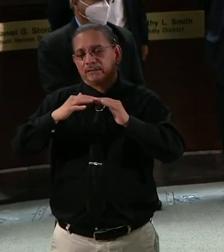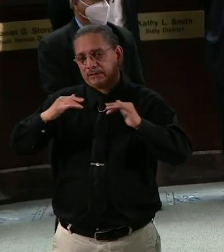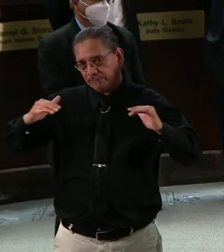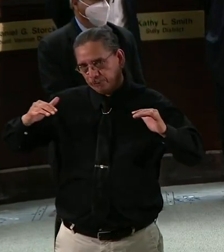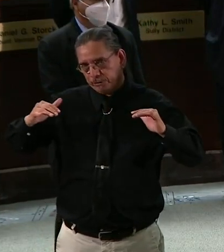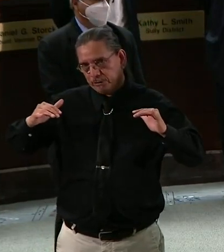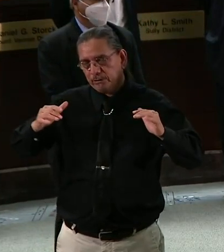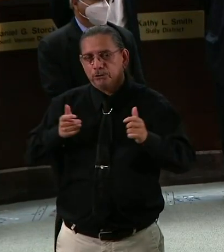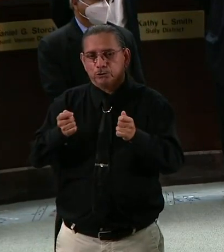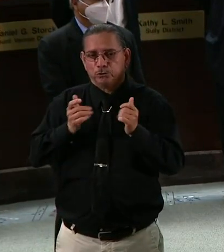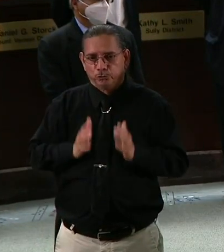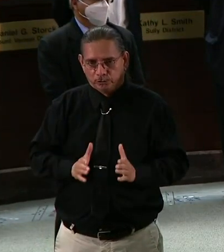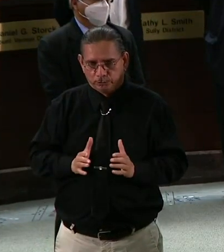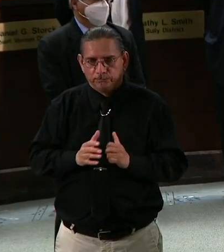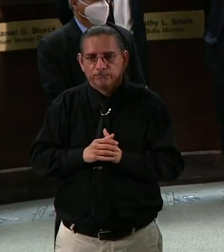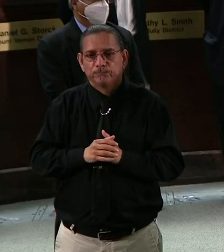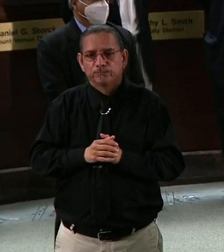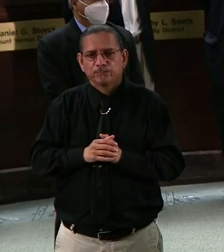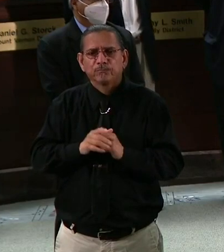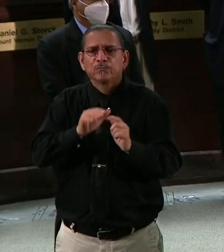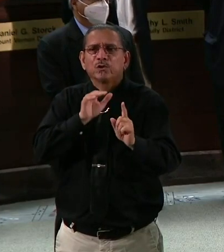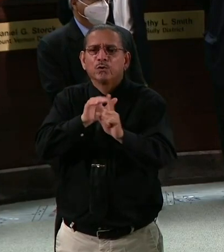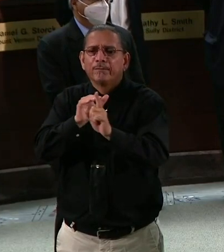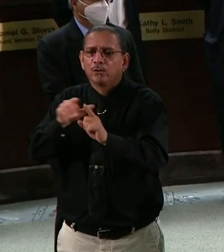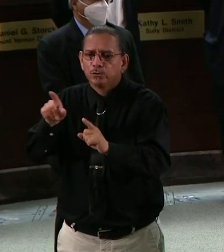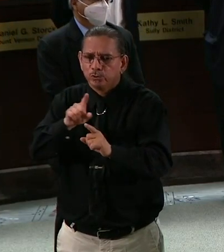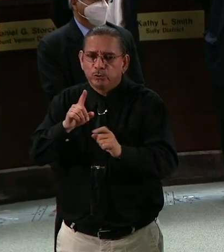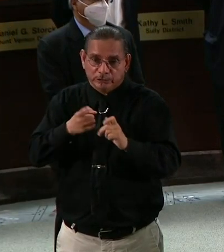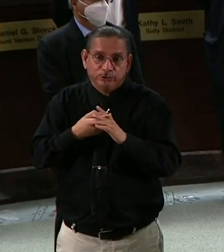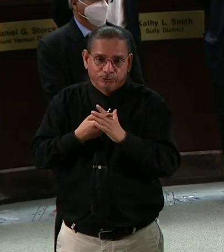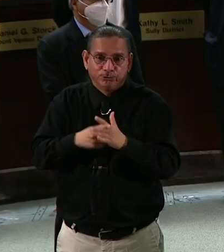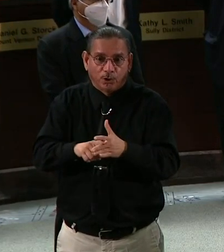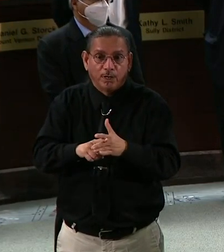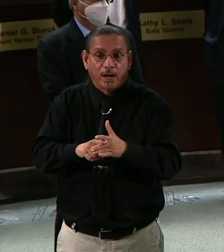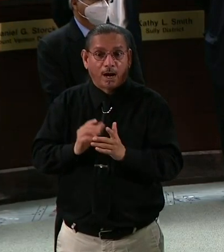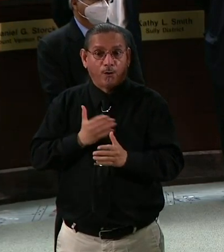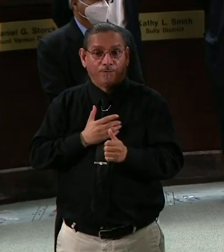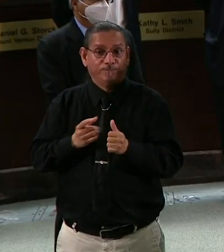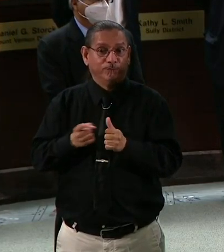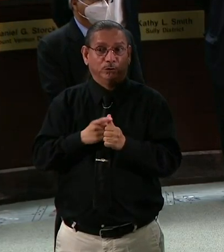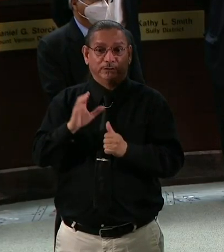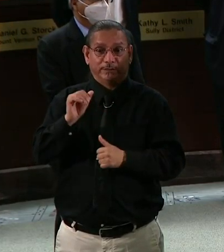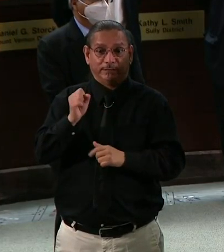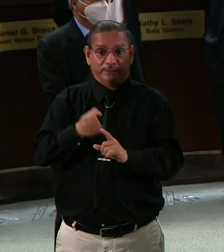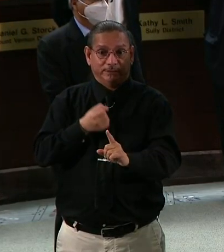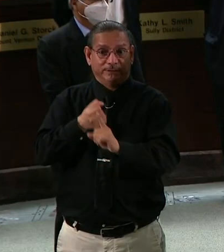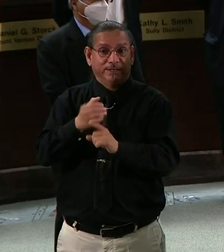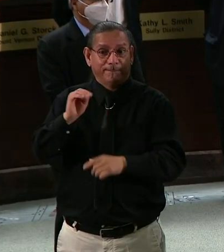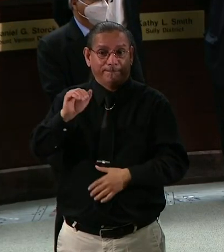WOULD DO BEFORE SHE'S THE NATURE THE QUESTION. A REMINDER